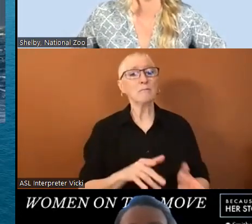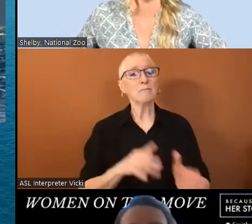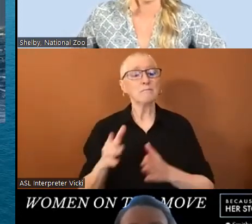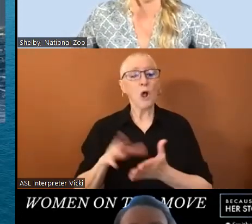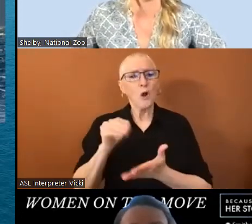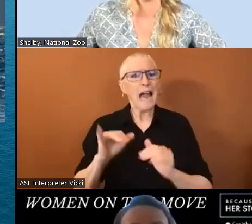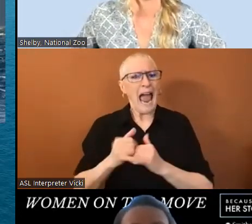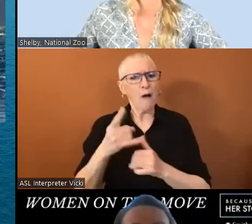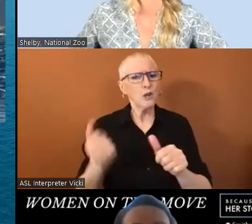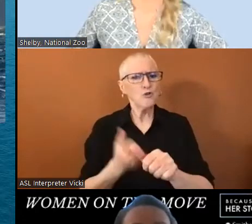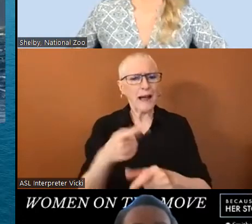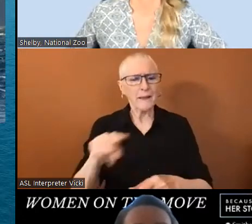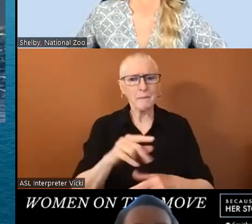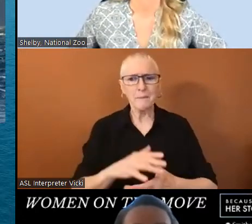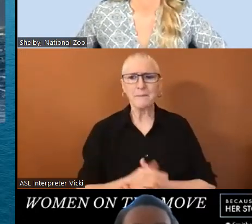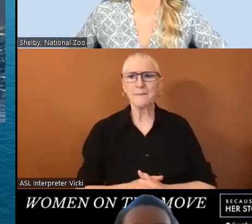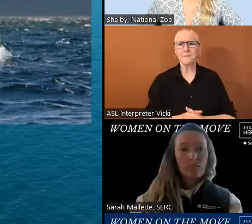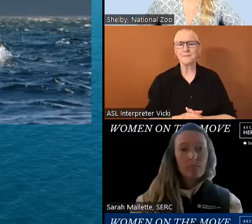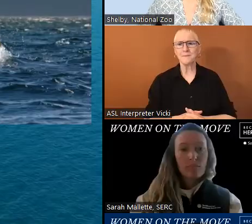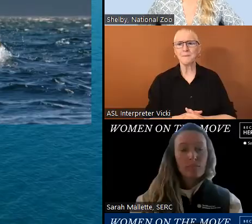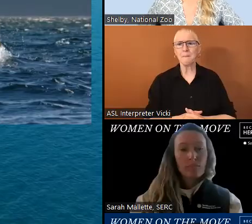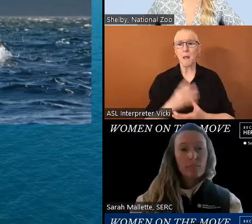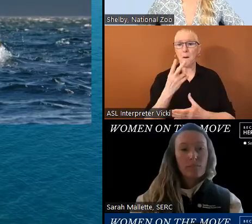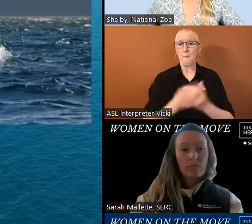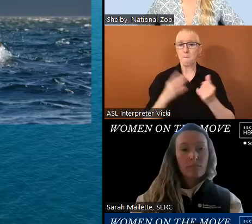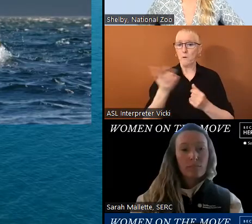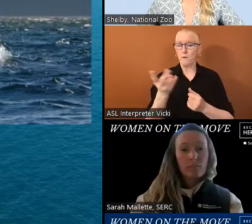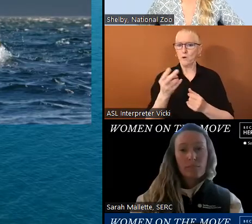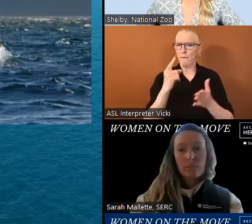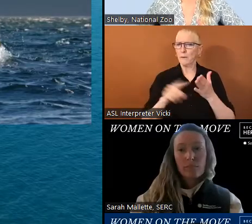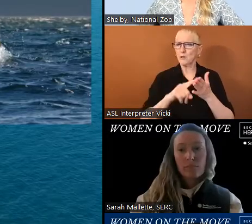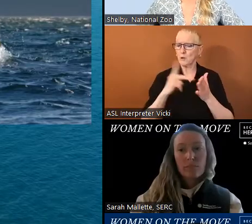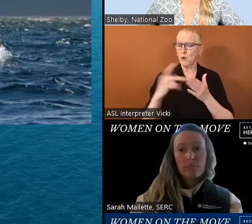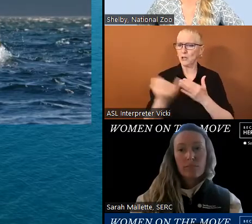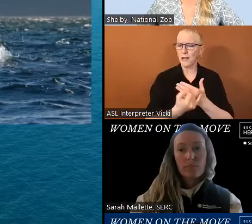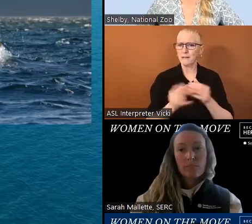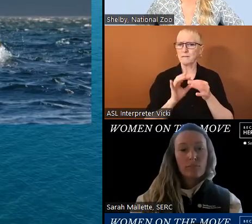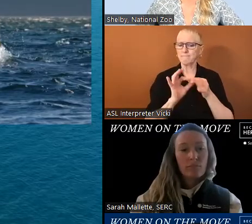track them. So both of your research projects go towards saving the species that you work with,